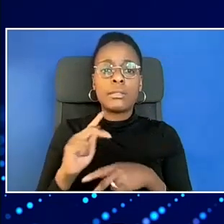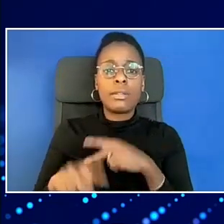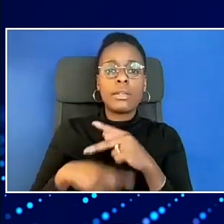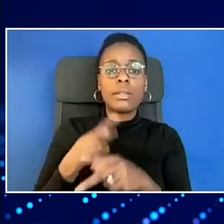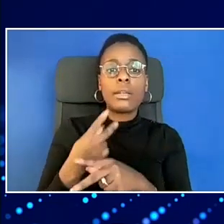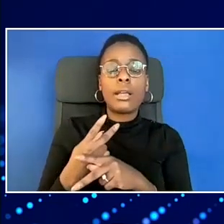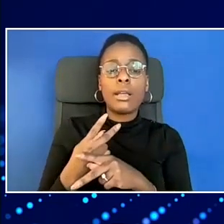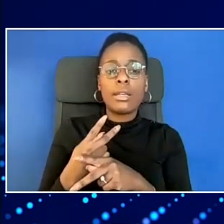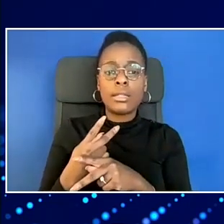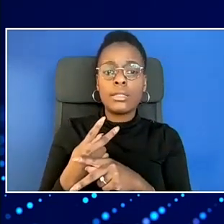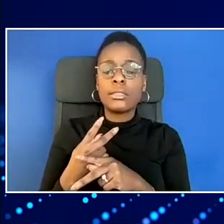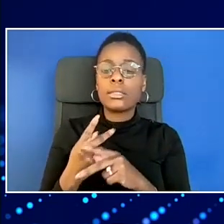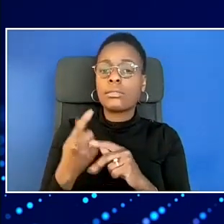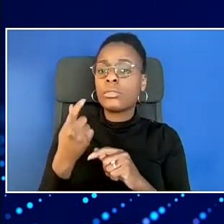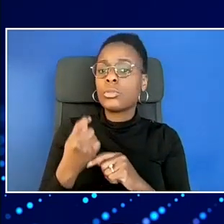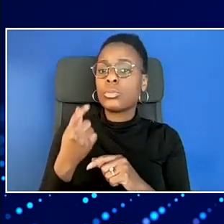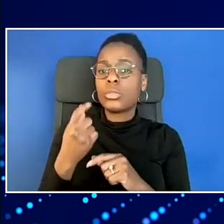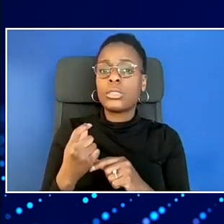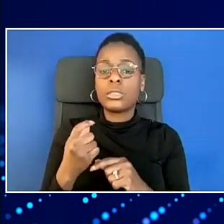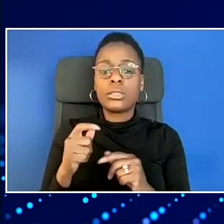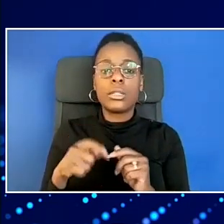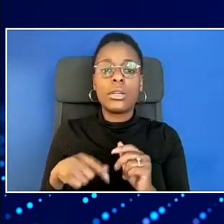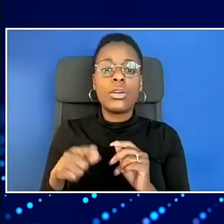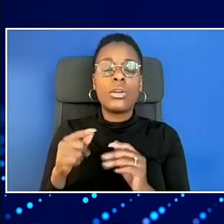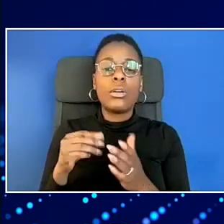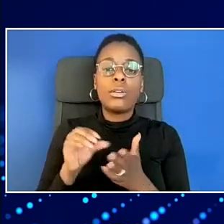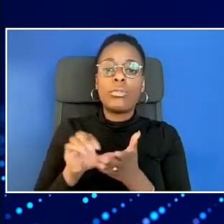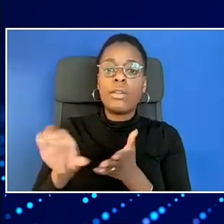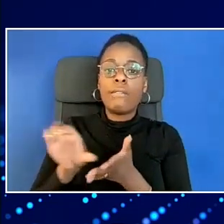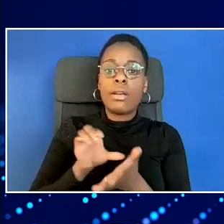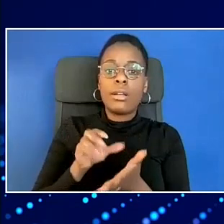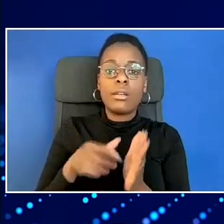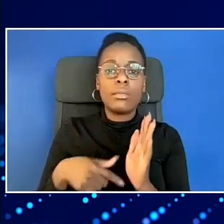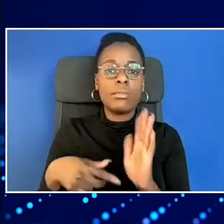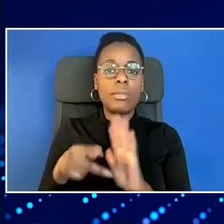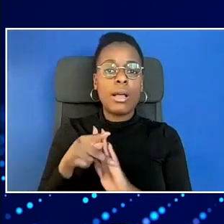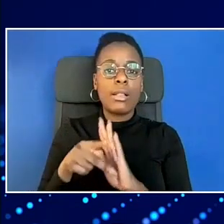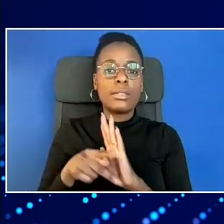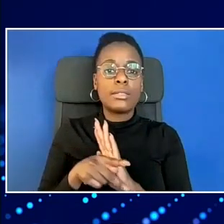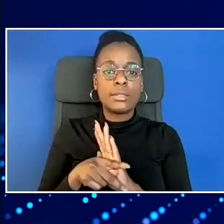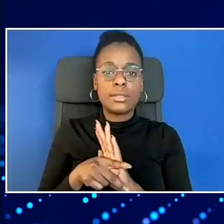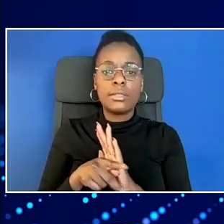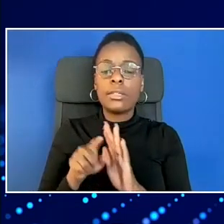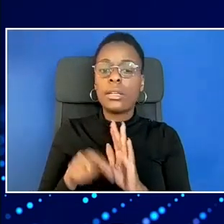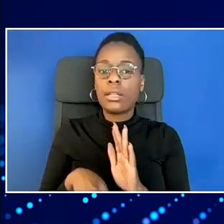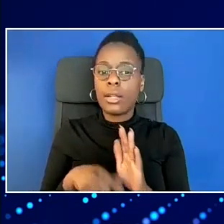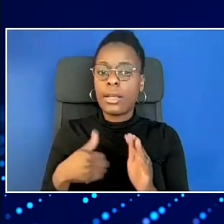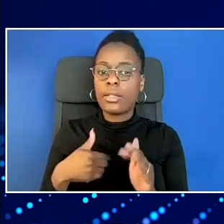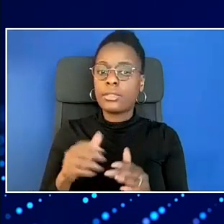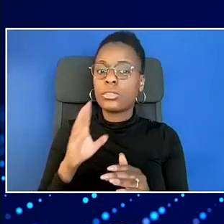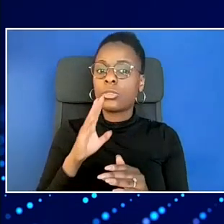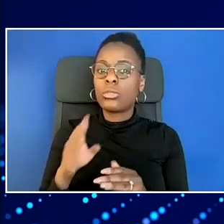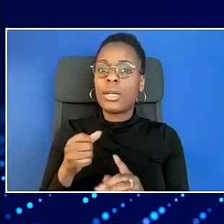tuition refund policies the school may have and that is a direct- have a direct impact on students from a consumer protection